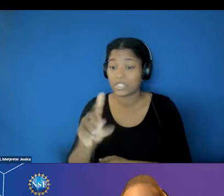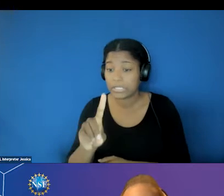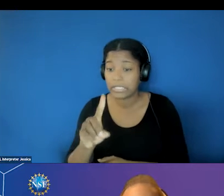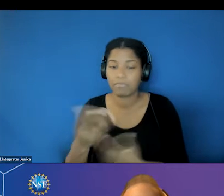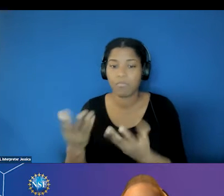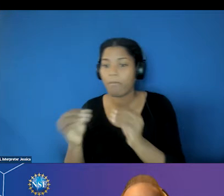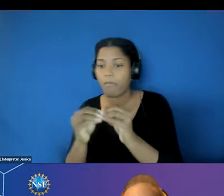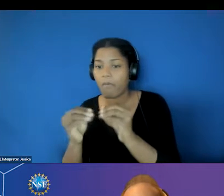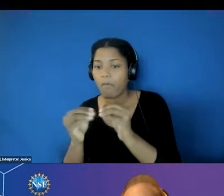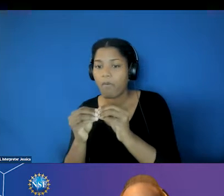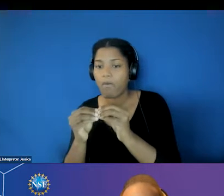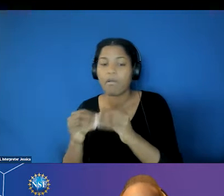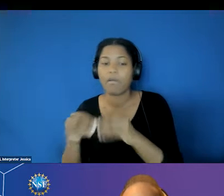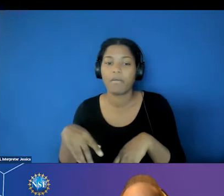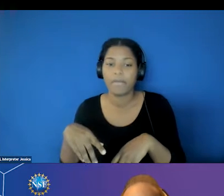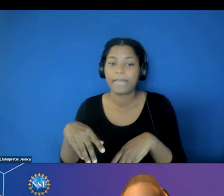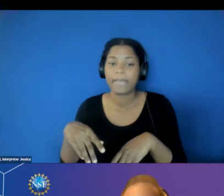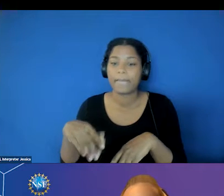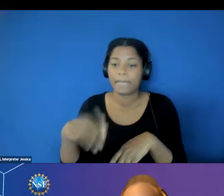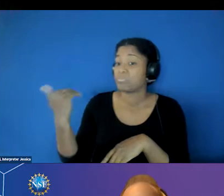two years, in previous two years, I'm sorry,